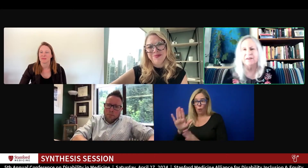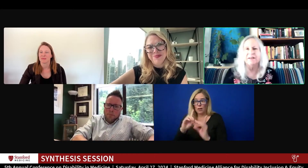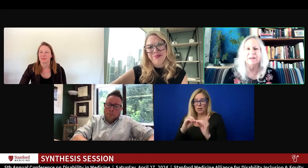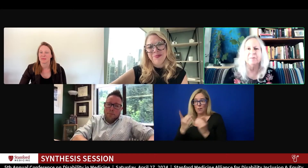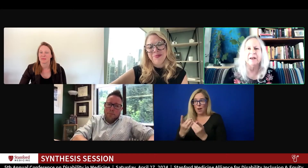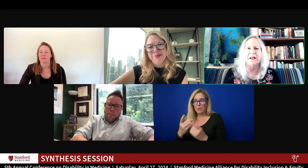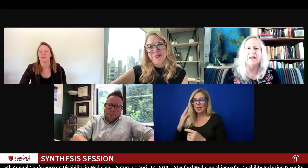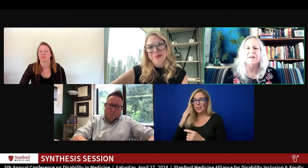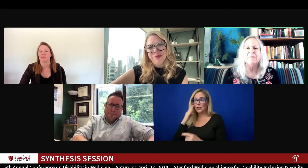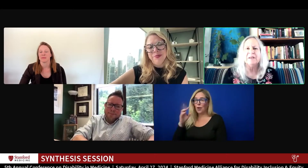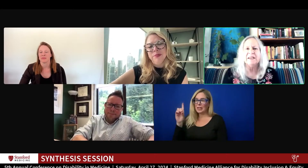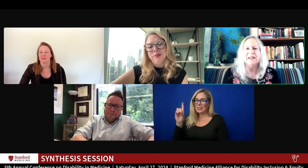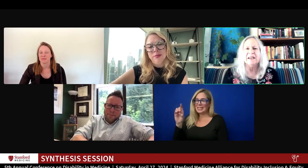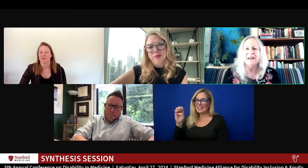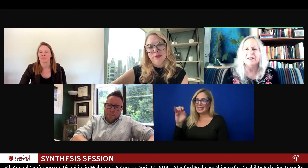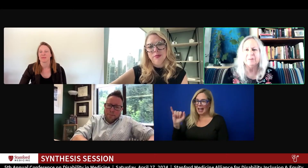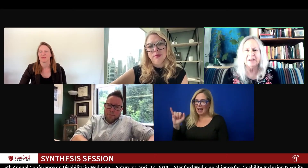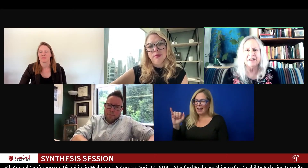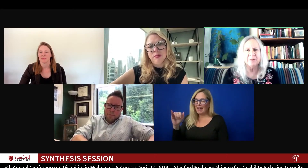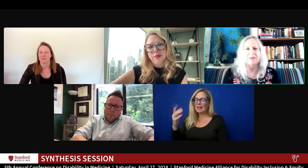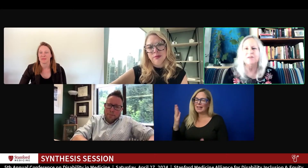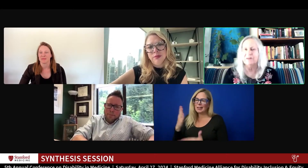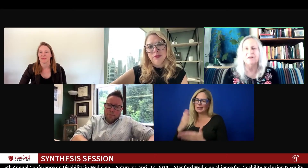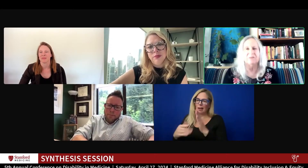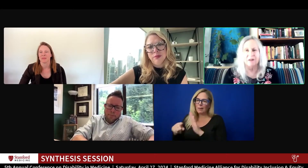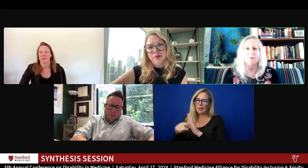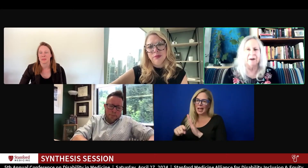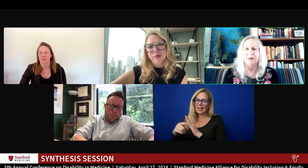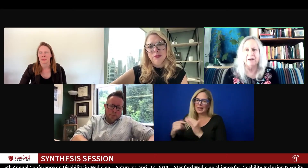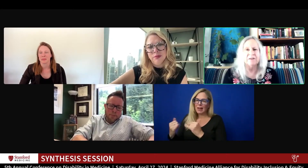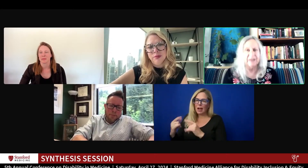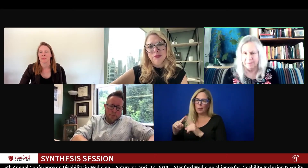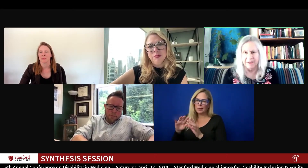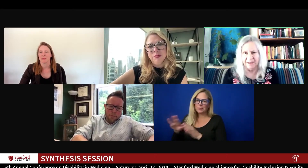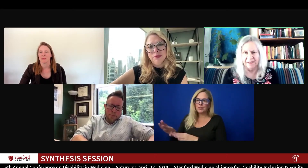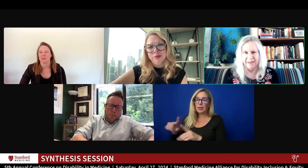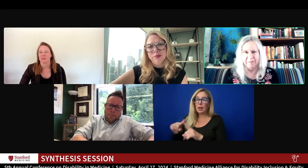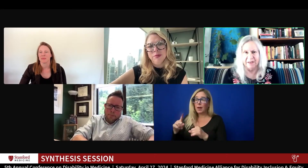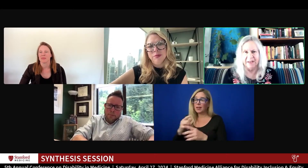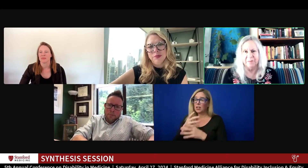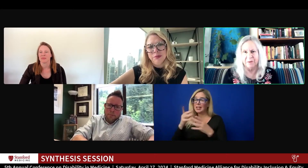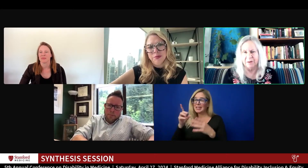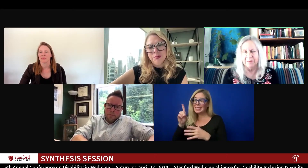see. But the DEI is a place where there's a lot of grand rounds happening in many departments,